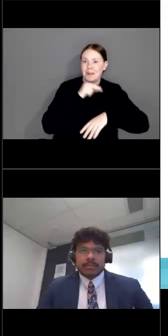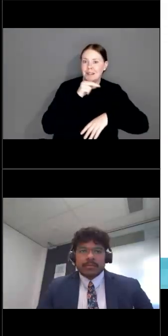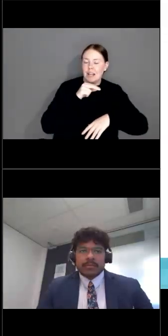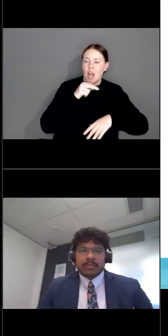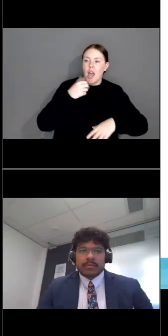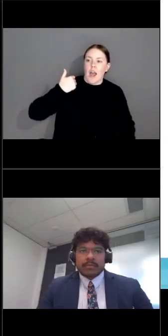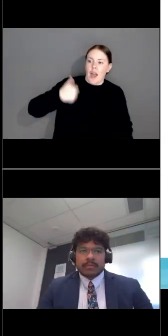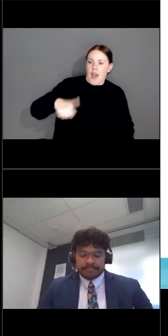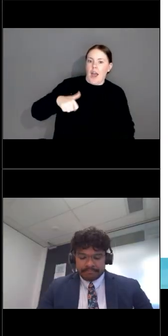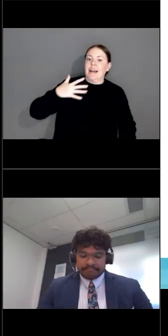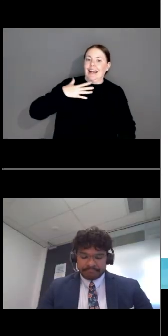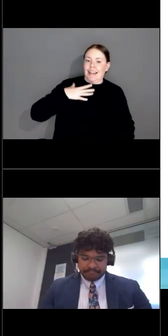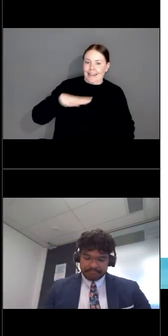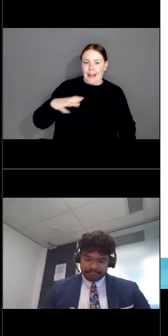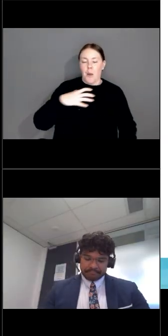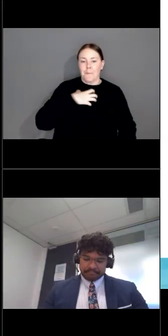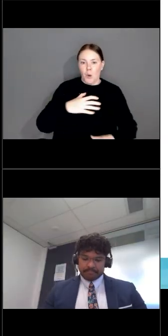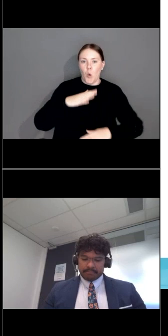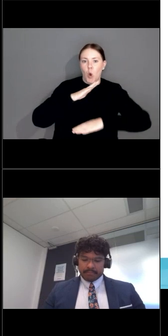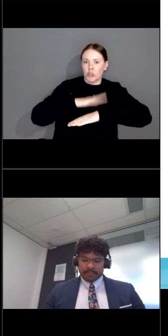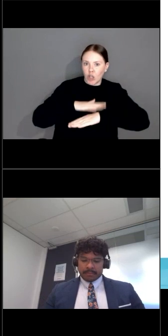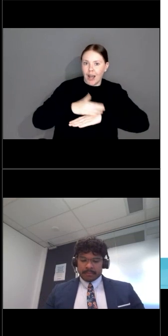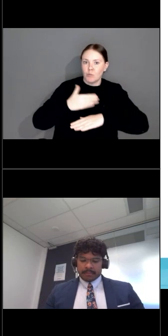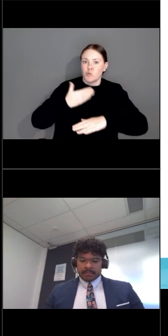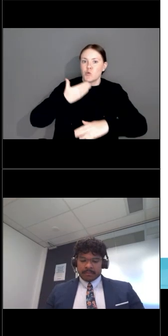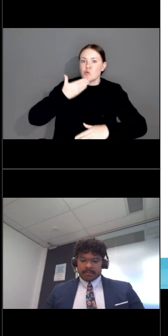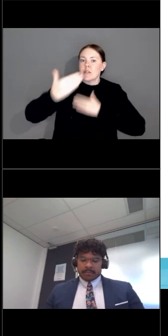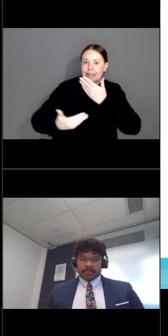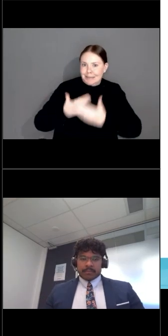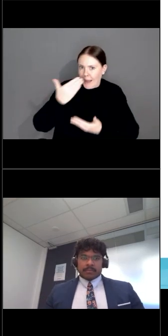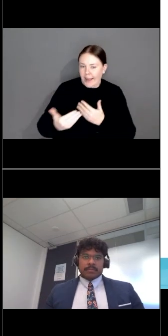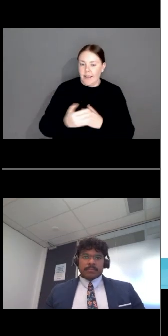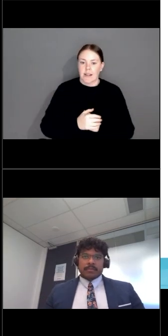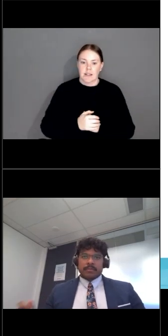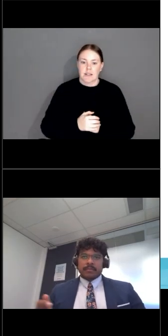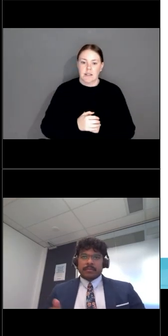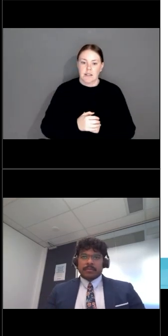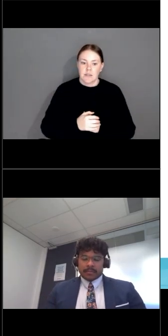it down to the client and so the so the people in the room sat down and and it was very interesting